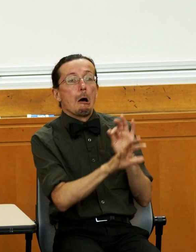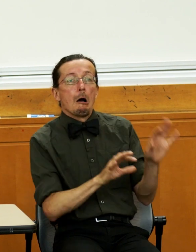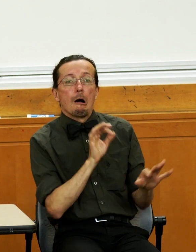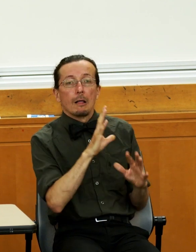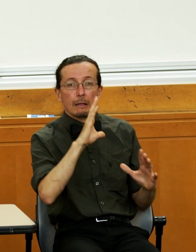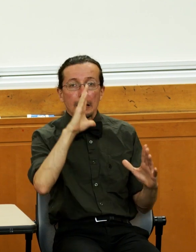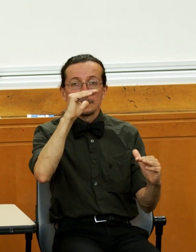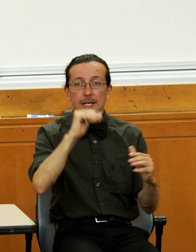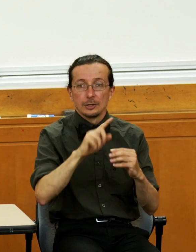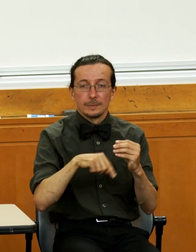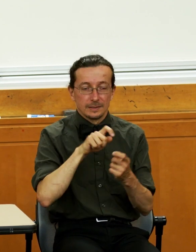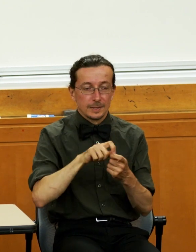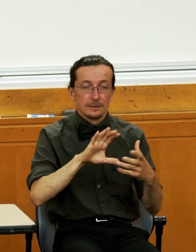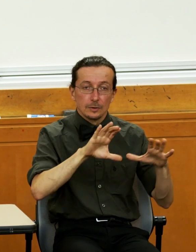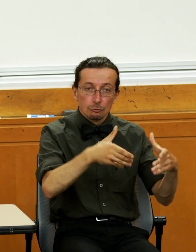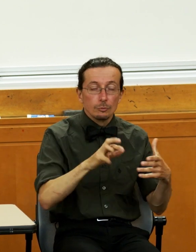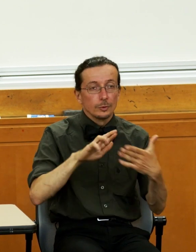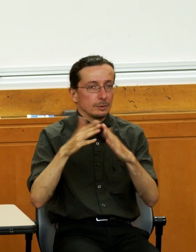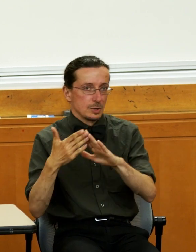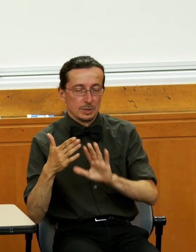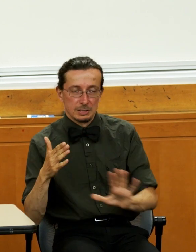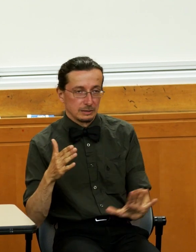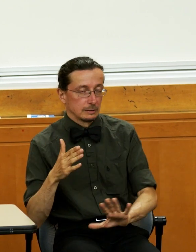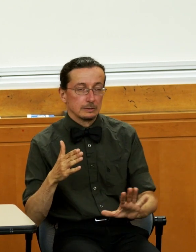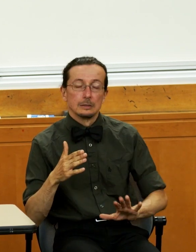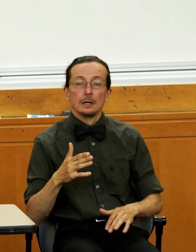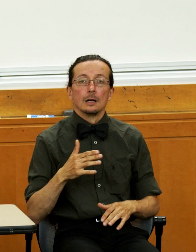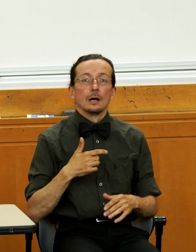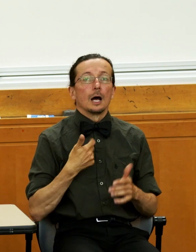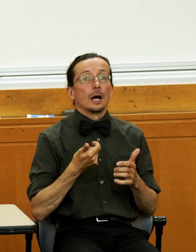certain groups or communities and so what I try to emphasize is “Listen to people.